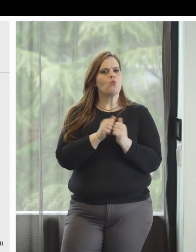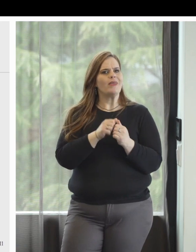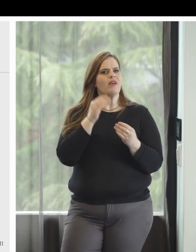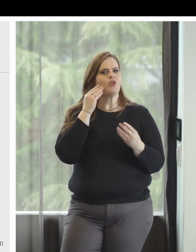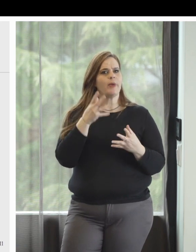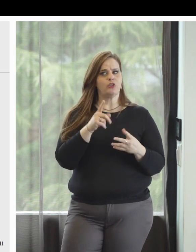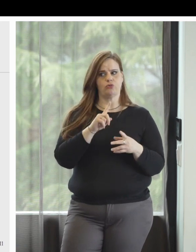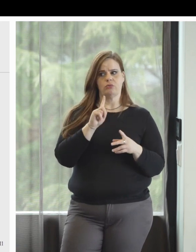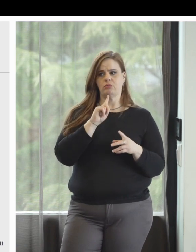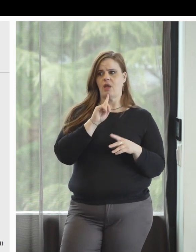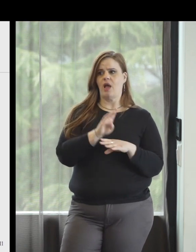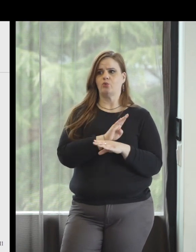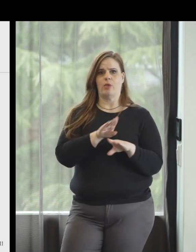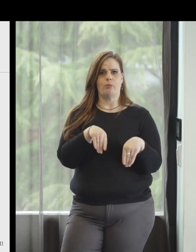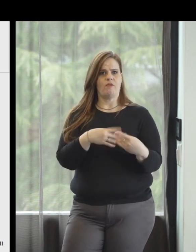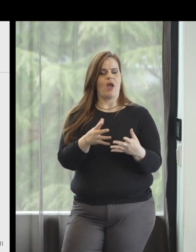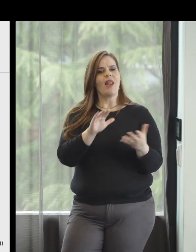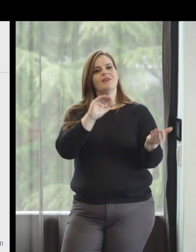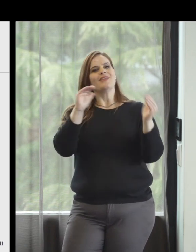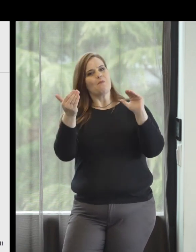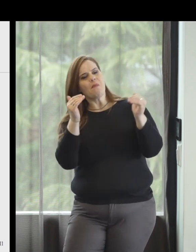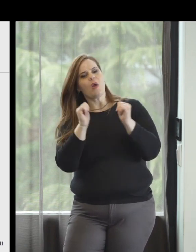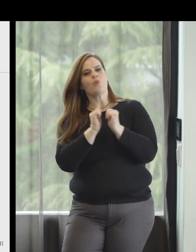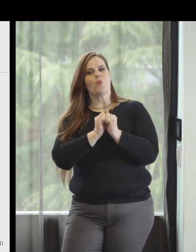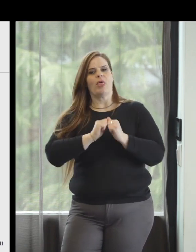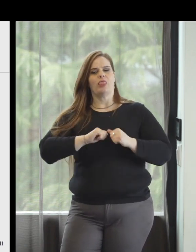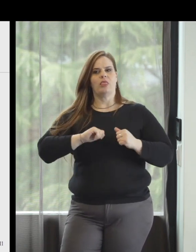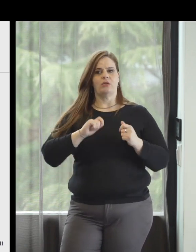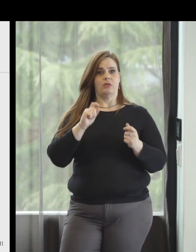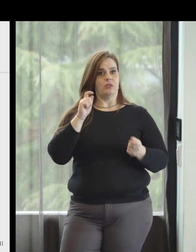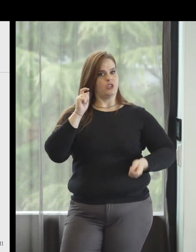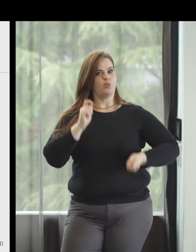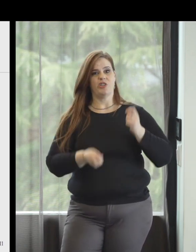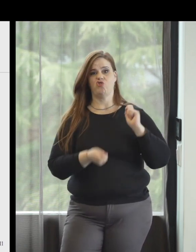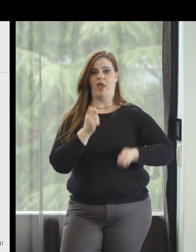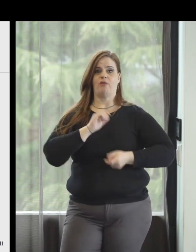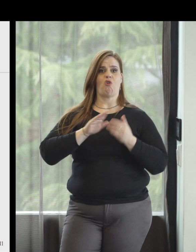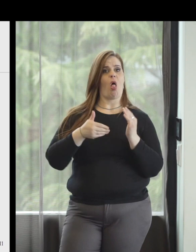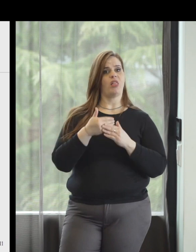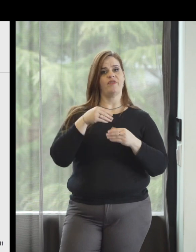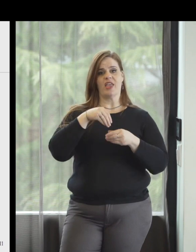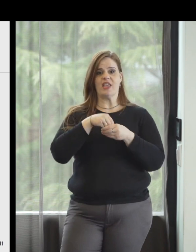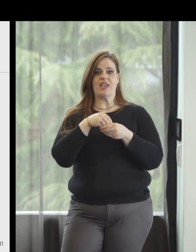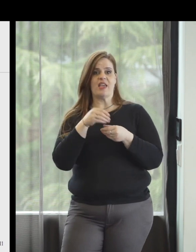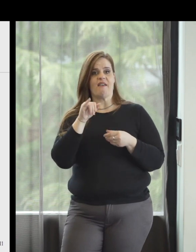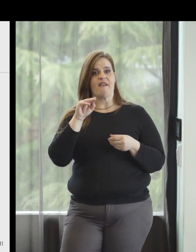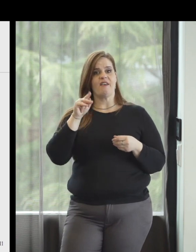provide as opposed to just change all the infrastructure and make everything accessible. That's where we